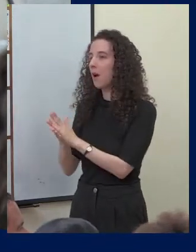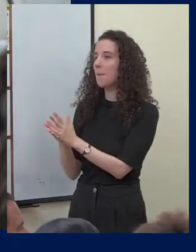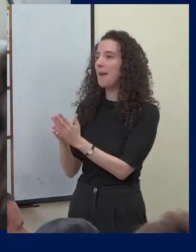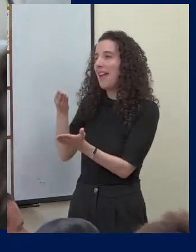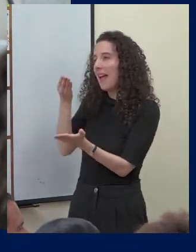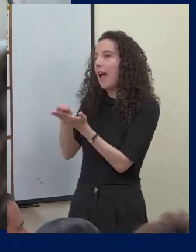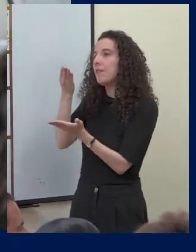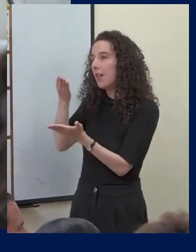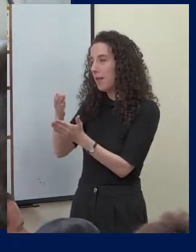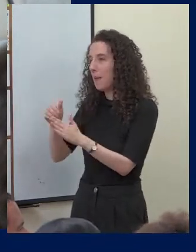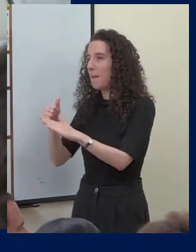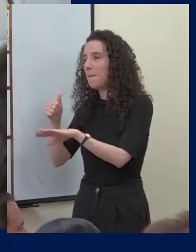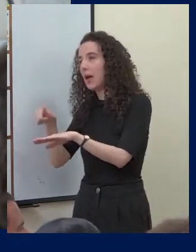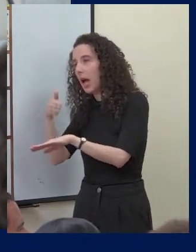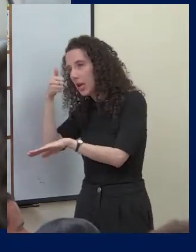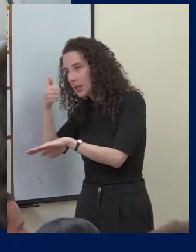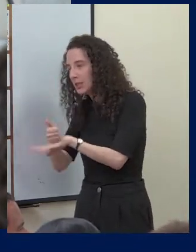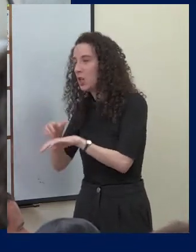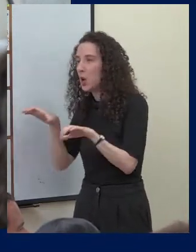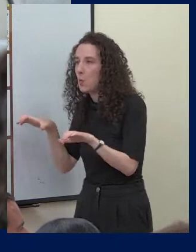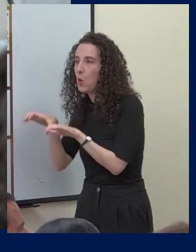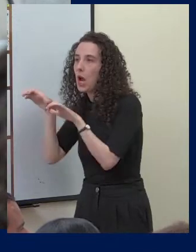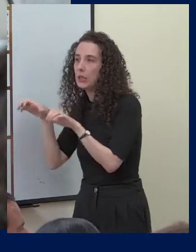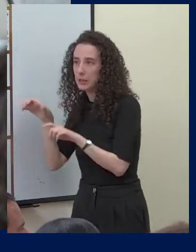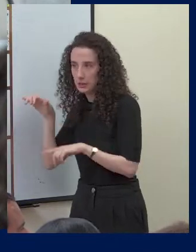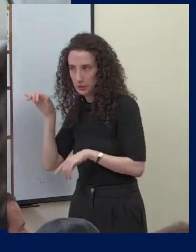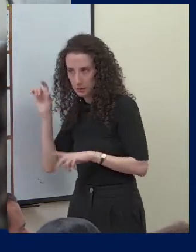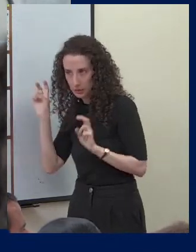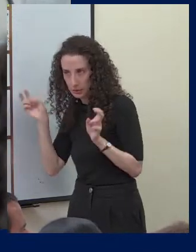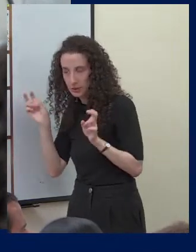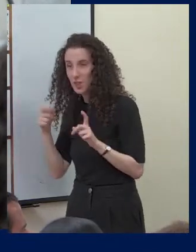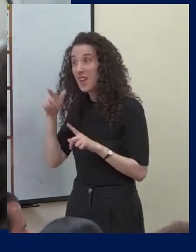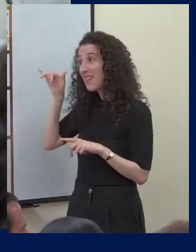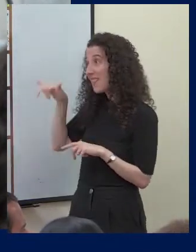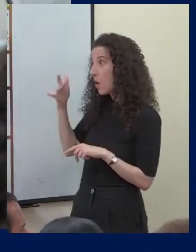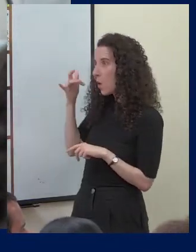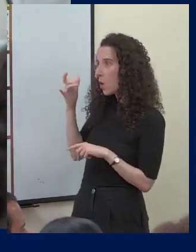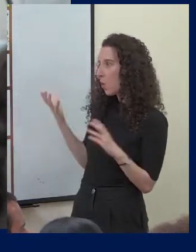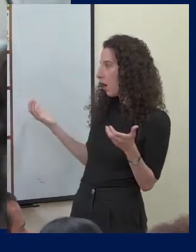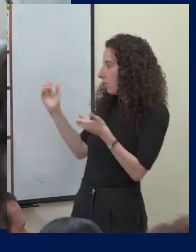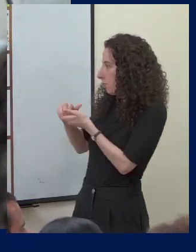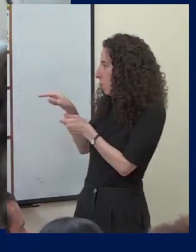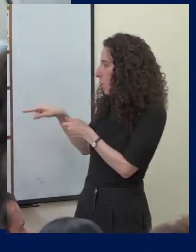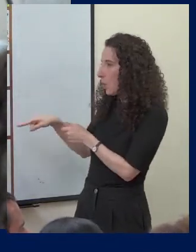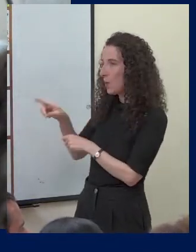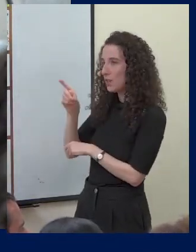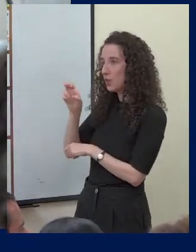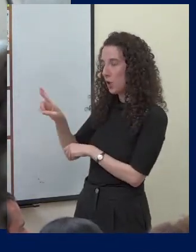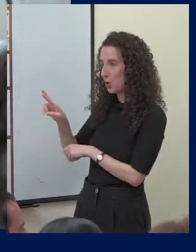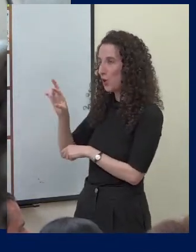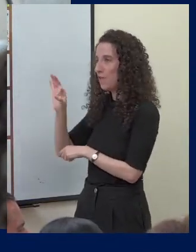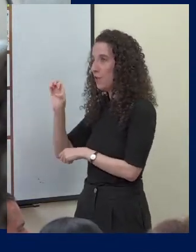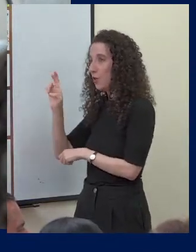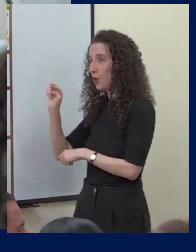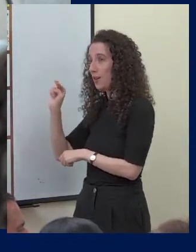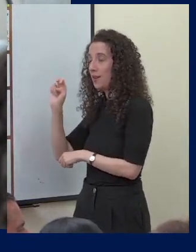This is why we have been working with Dr. Fernandez and New York State attitude of Columbia